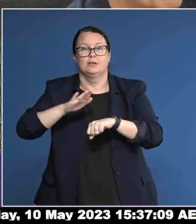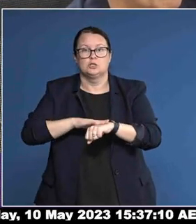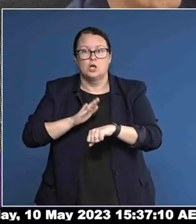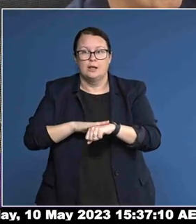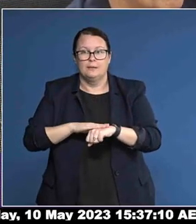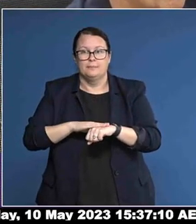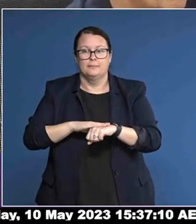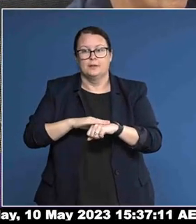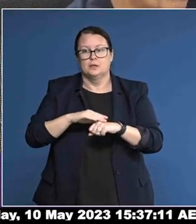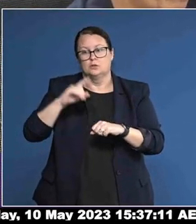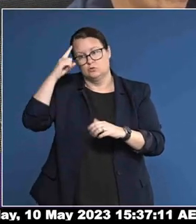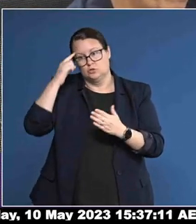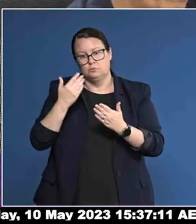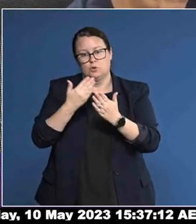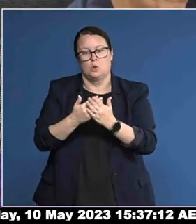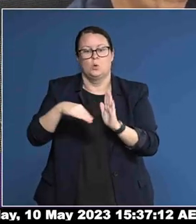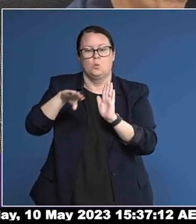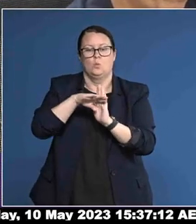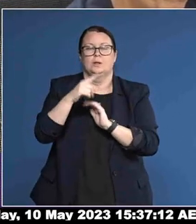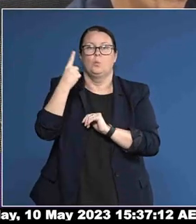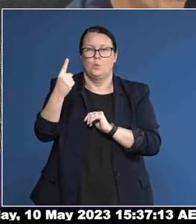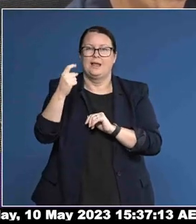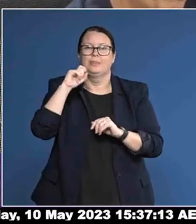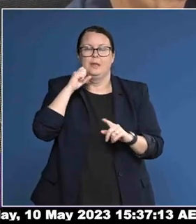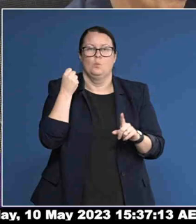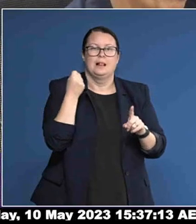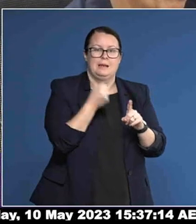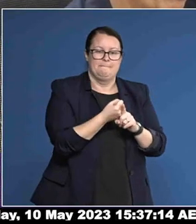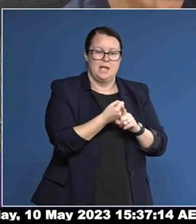order 1, that will have implications for the whole of the timetable.